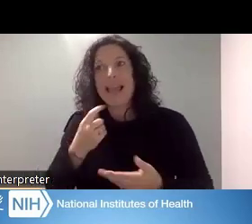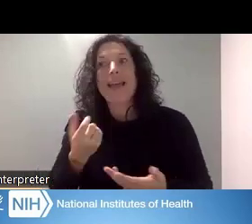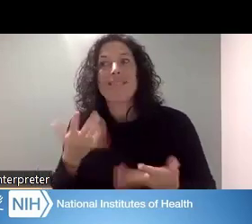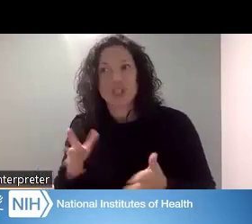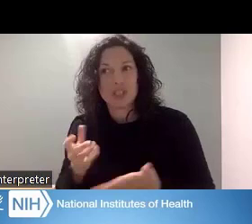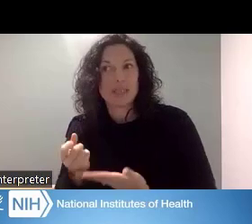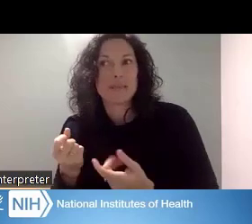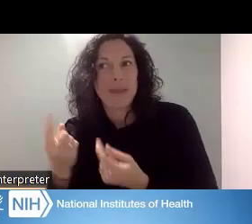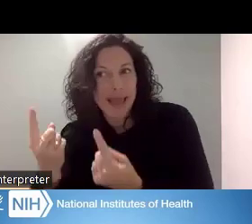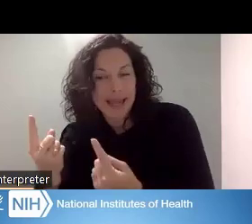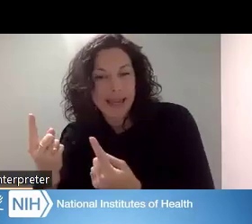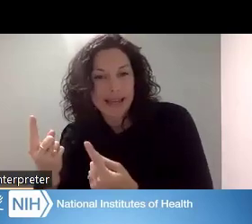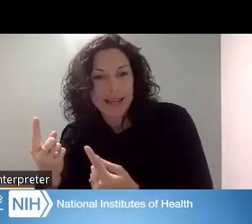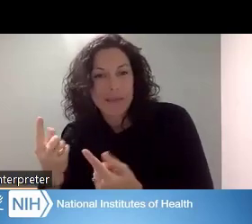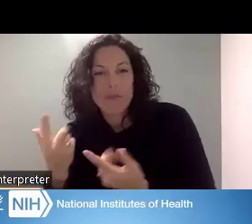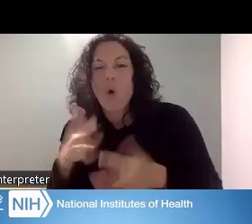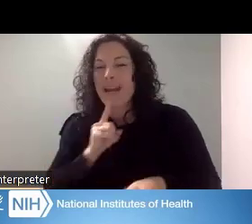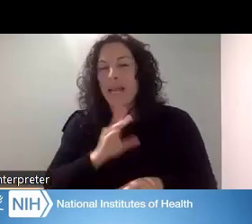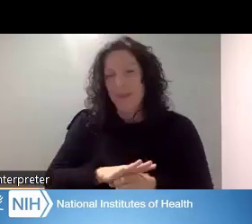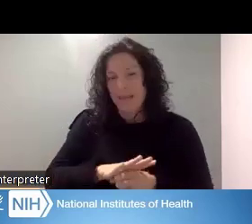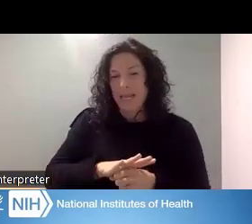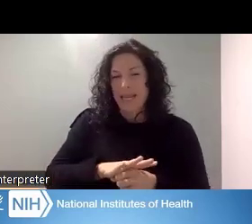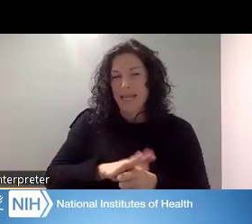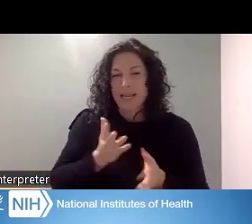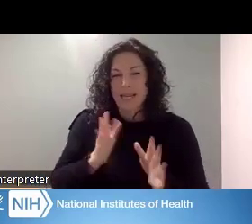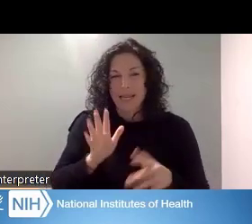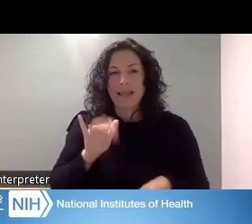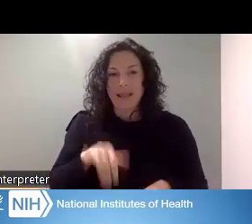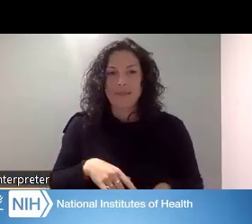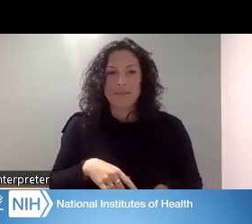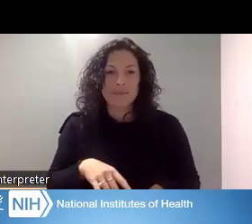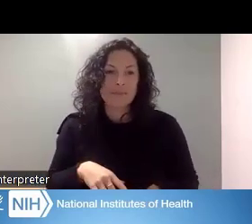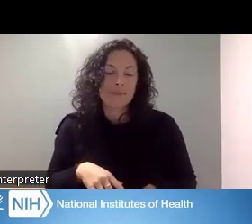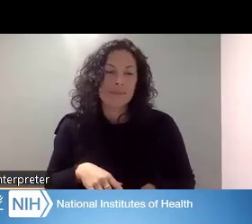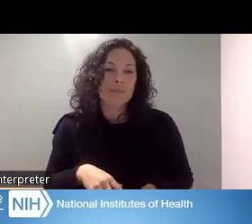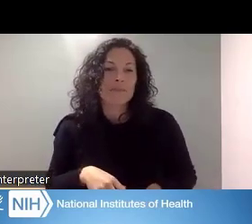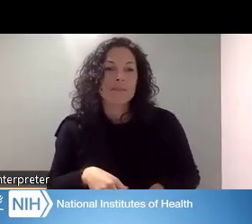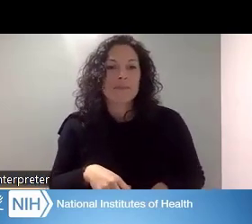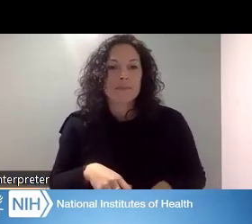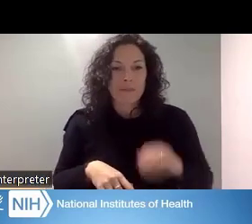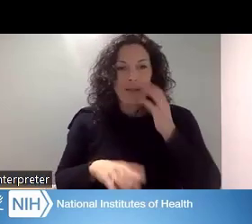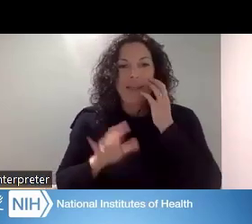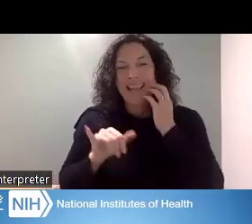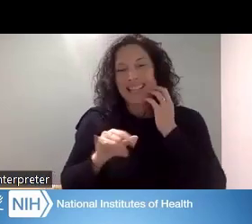to report it as an unliquidated obligation, and so an example of an unliquidated obligation